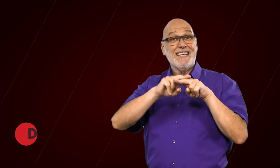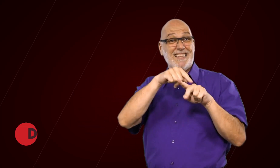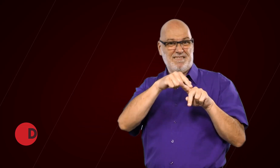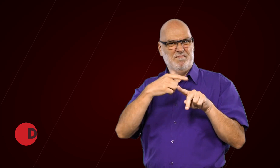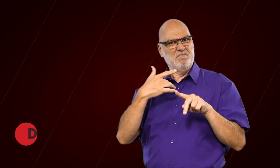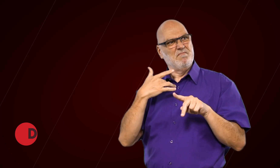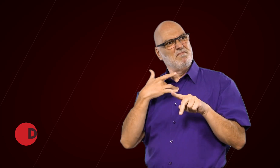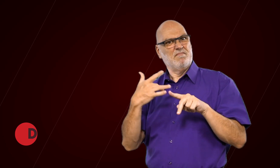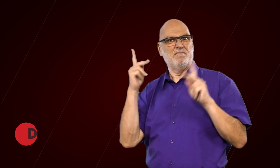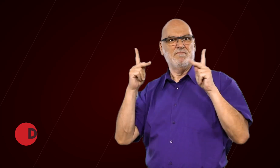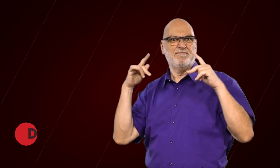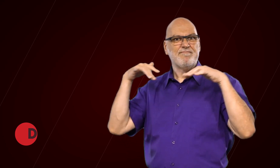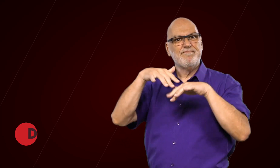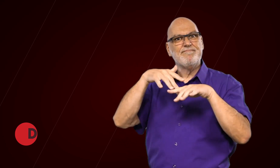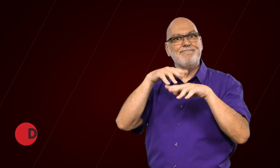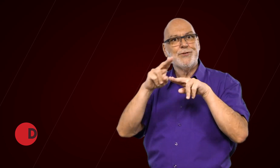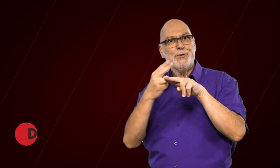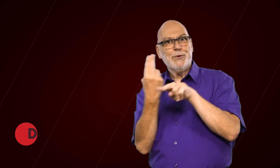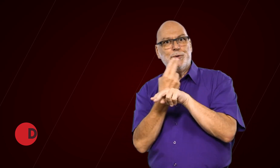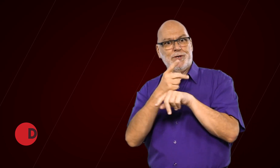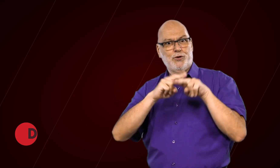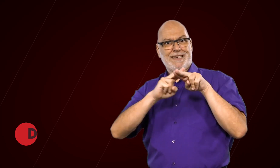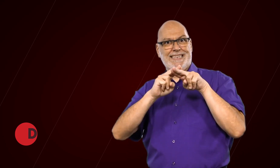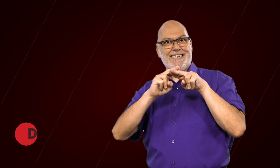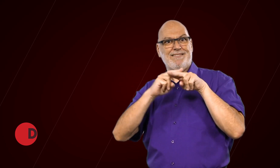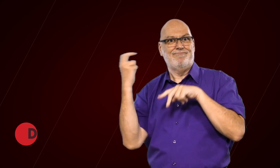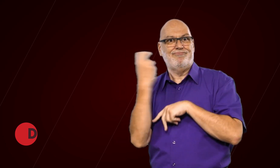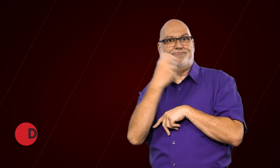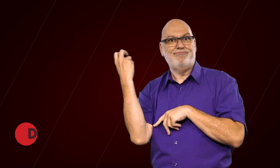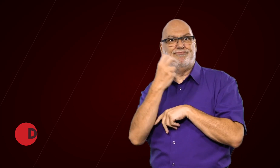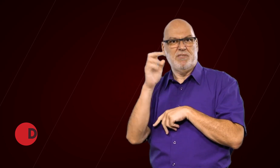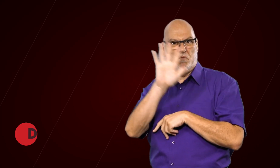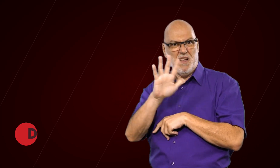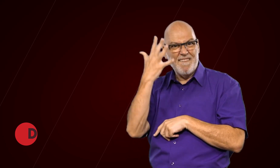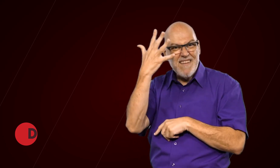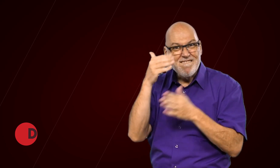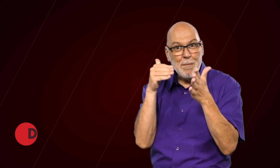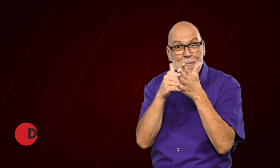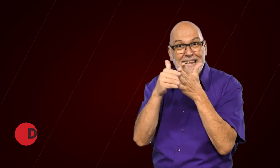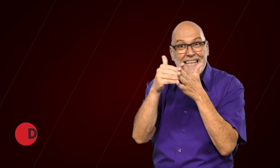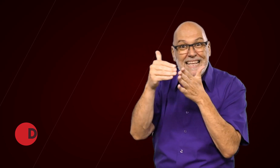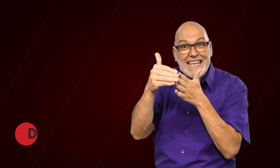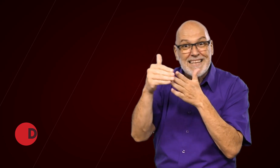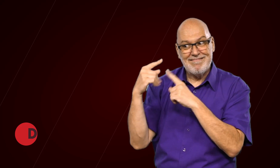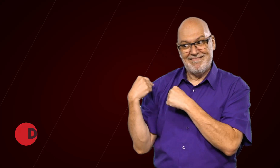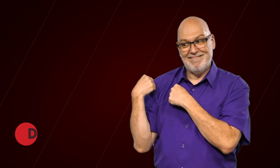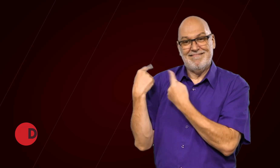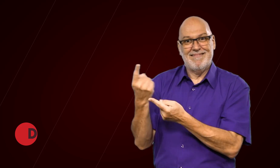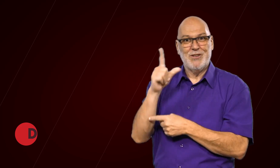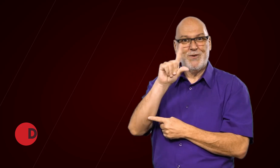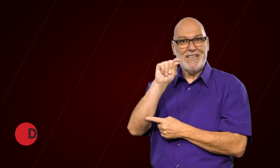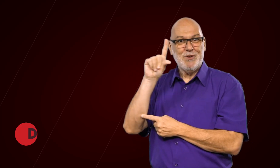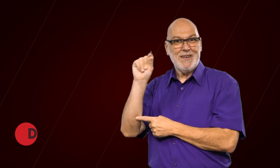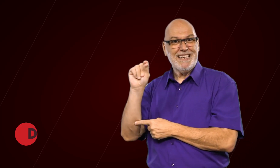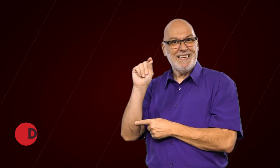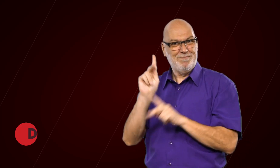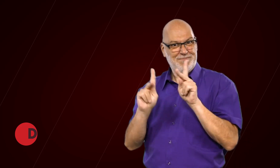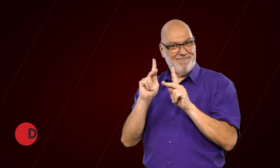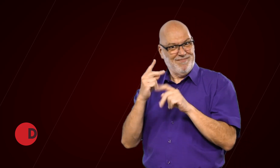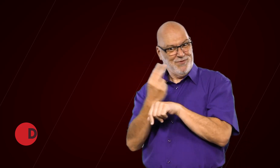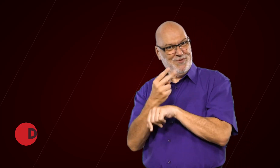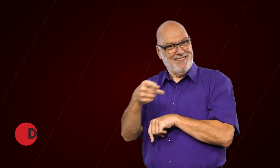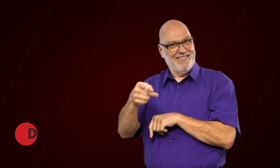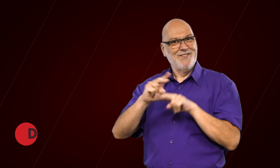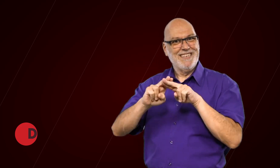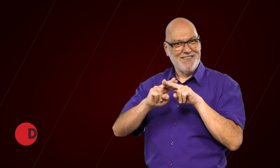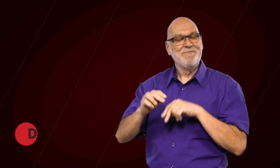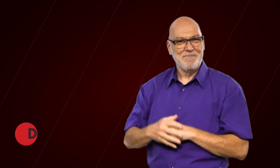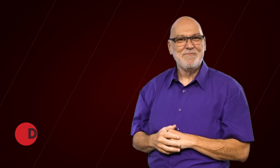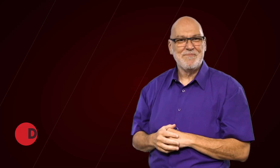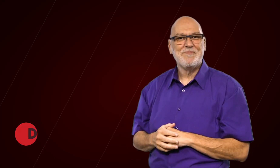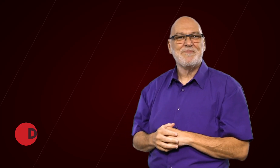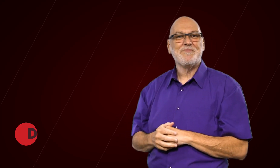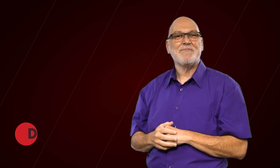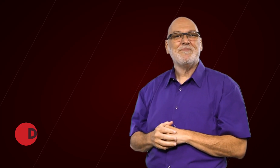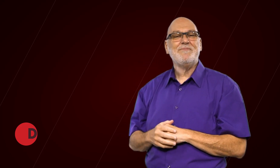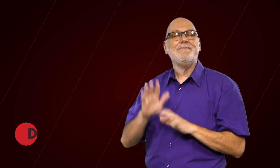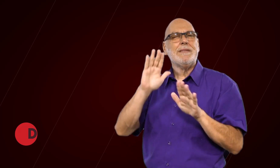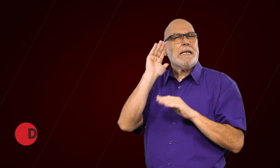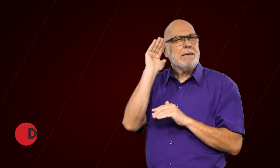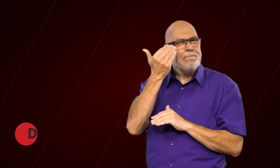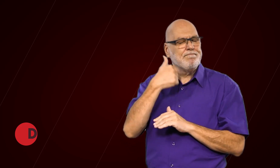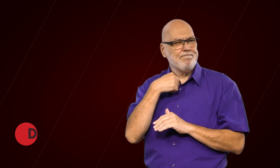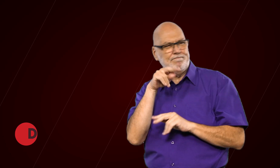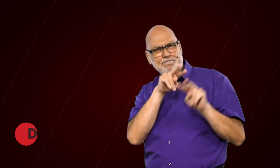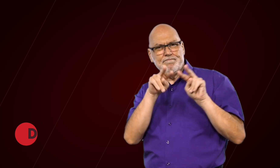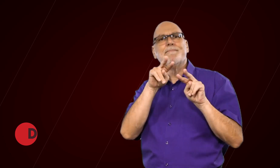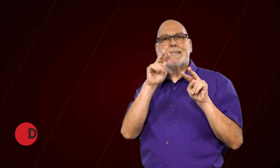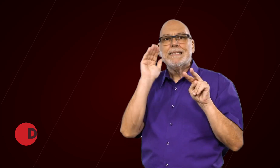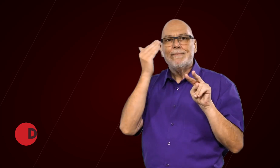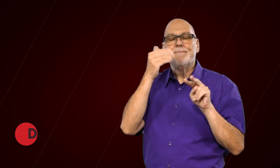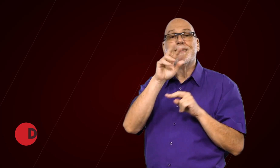Five million passengers rode on VIA Rail during 2020. It appears Via Rail is